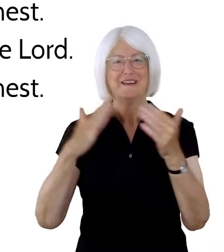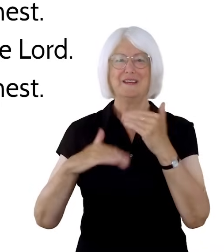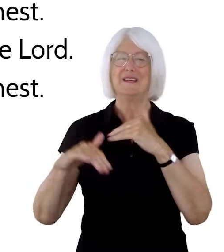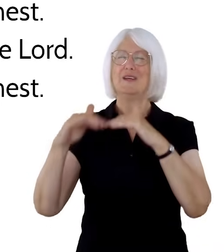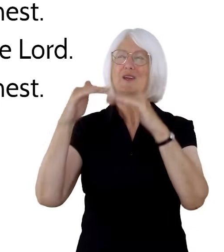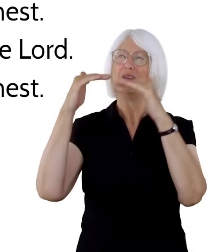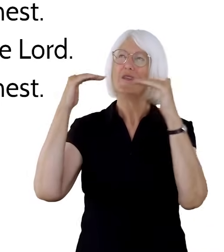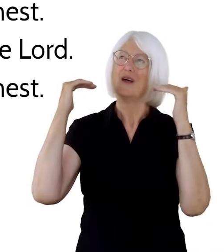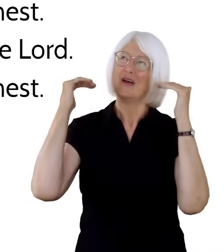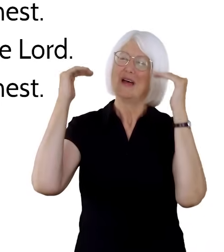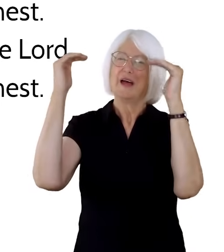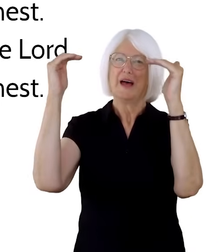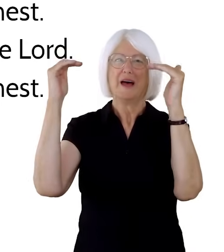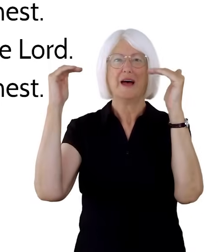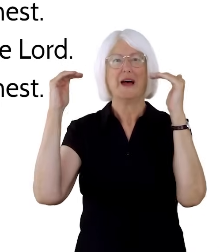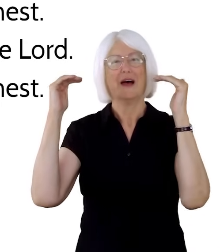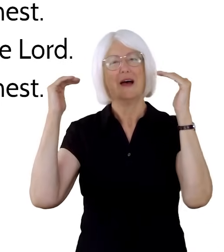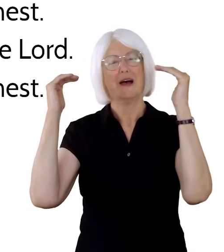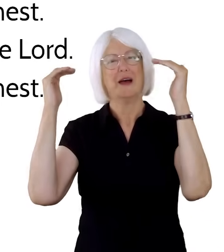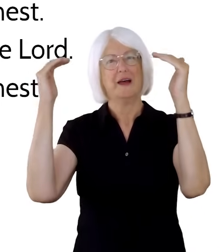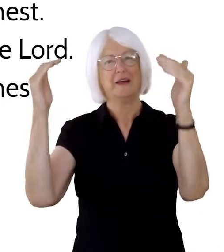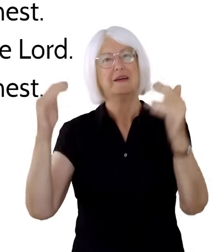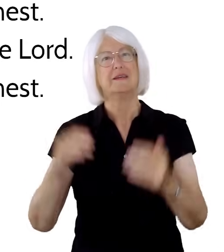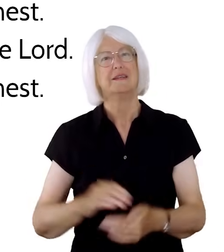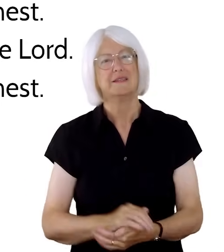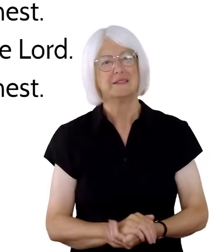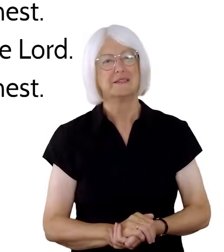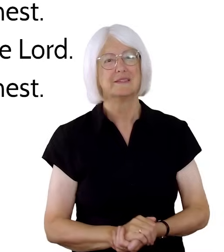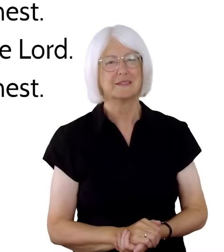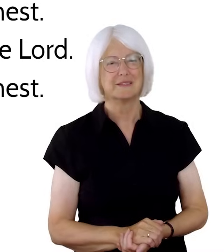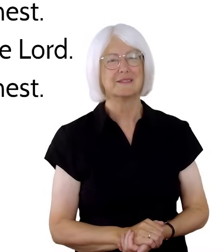Hosanna in the highest